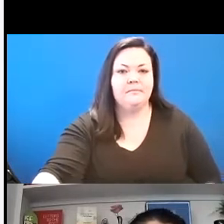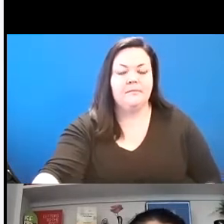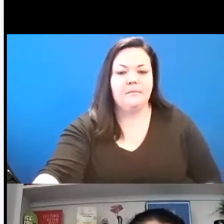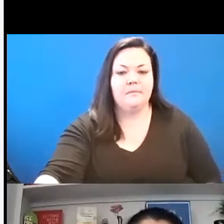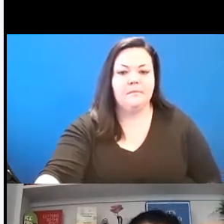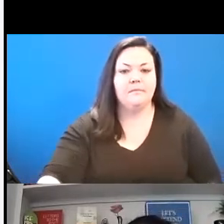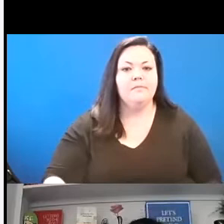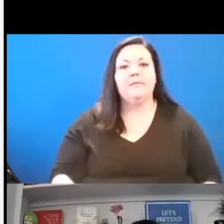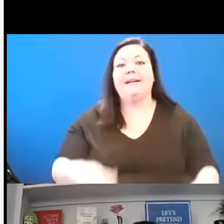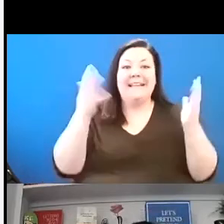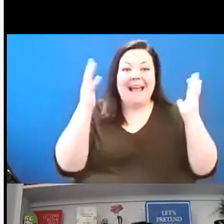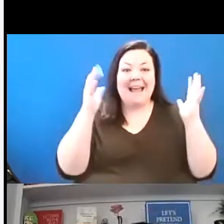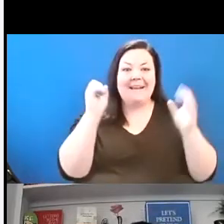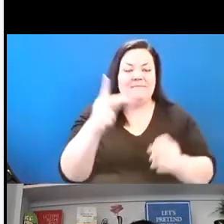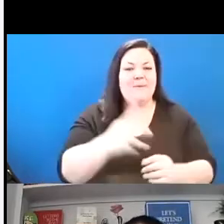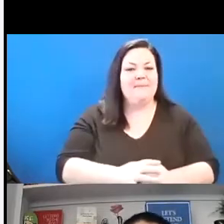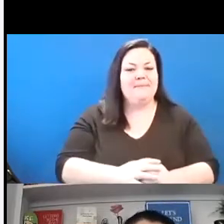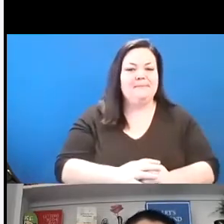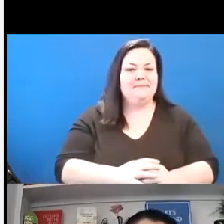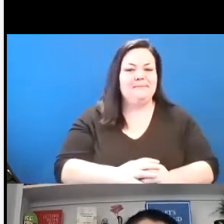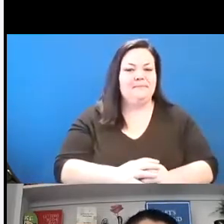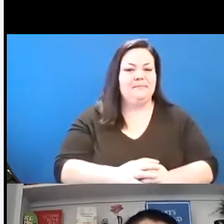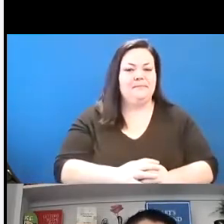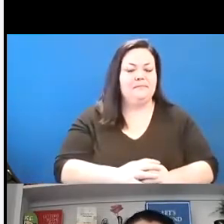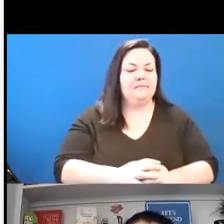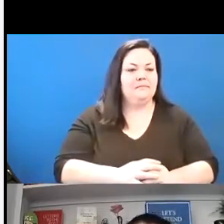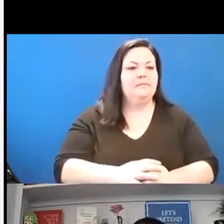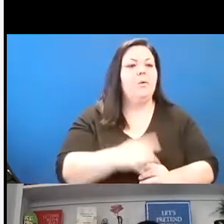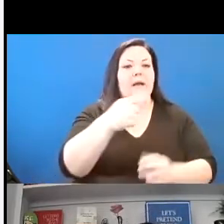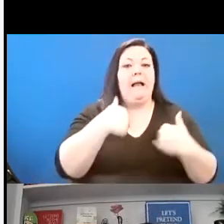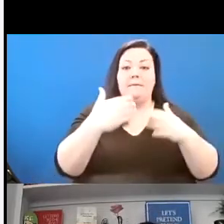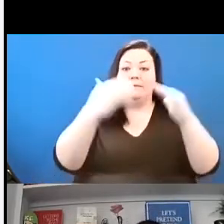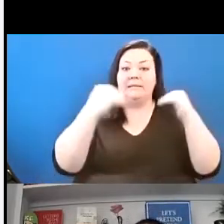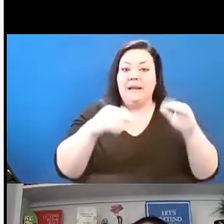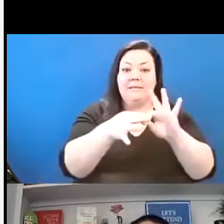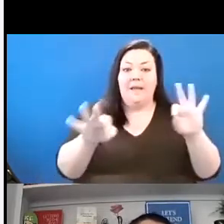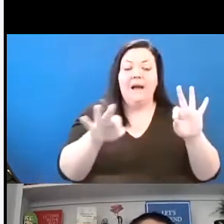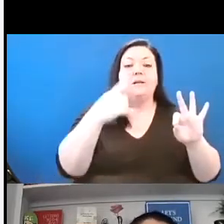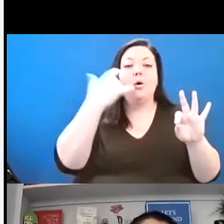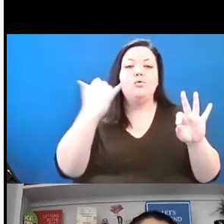yay okay then we have the next line gold chains and pearls bright as